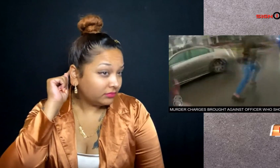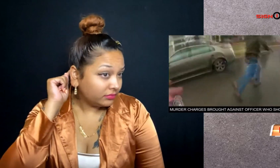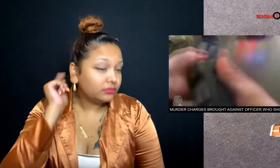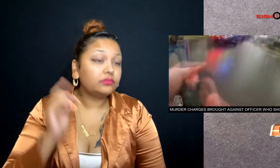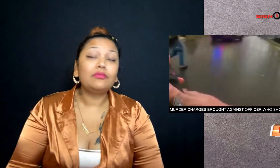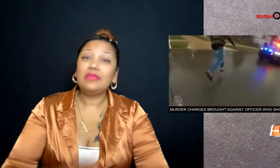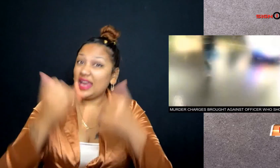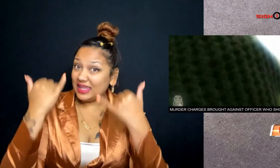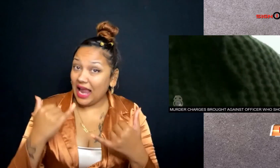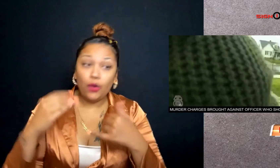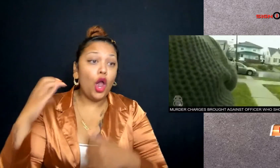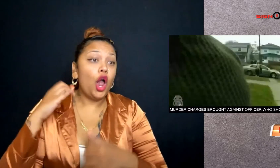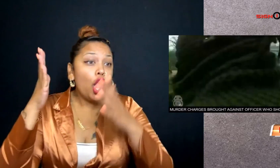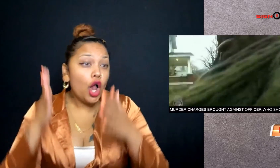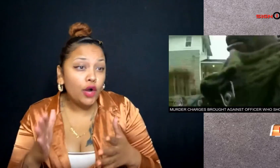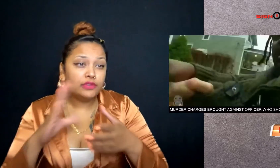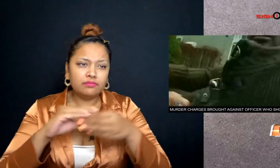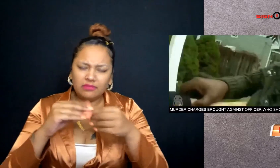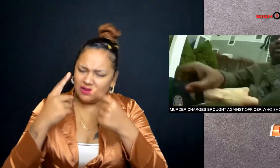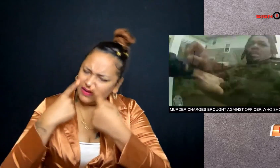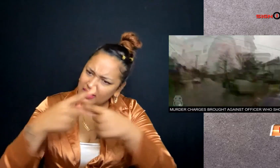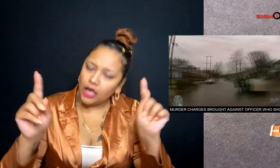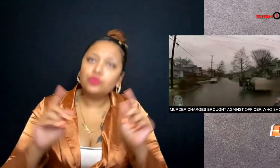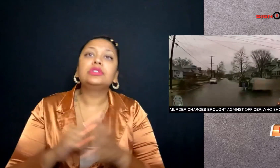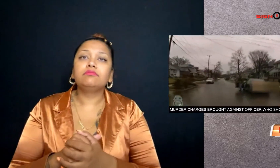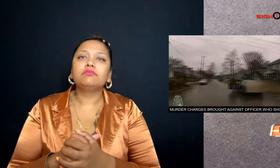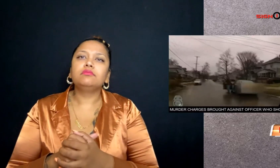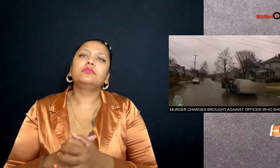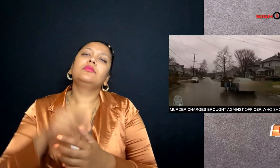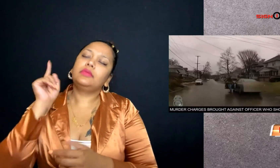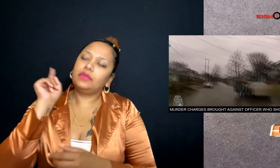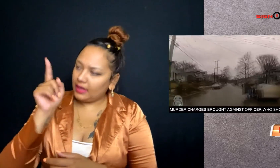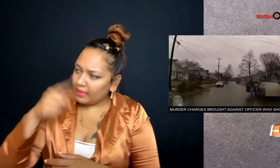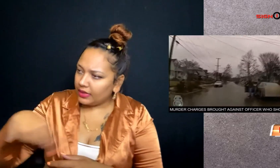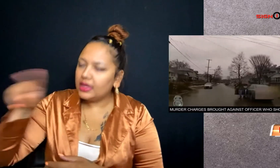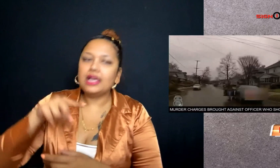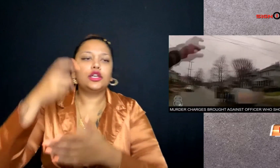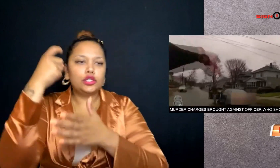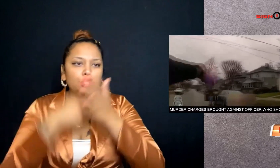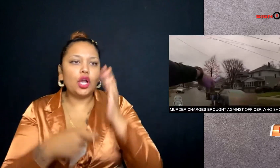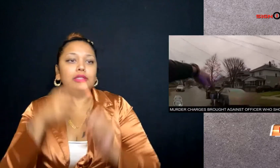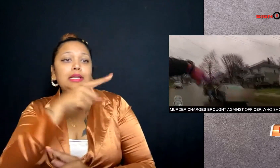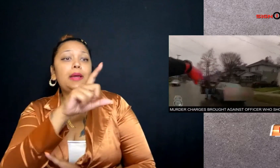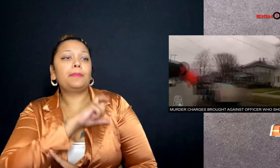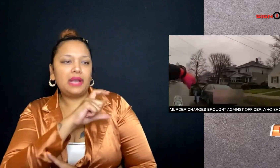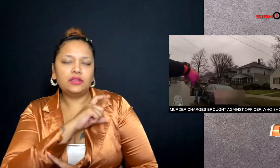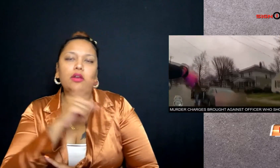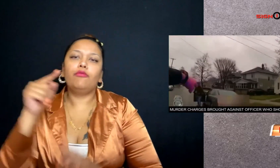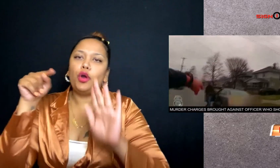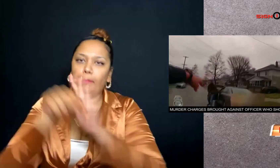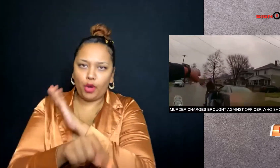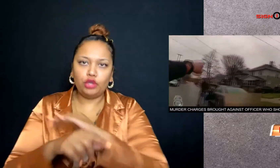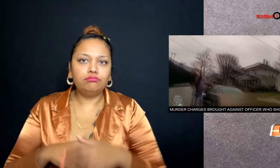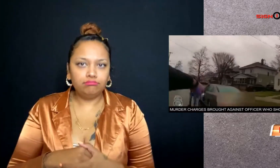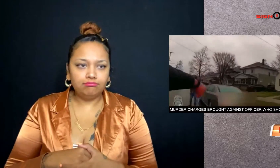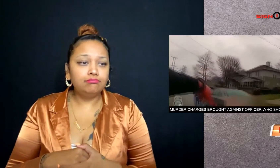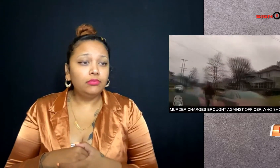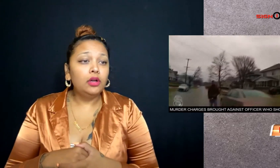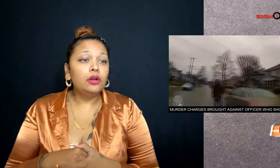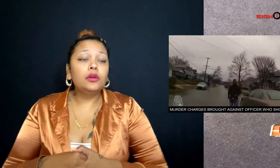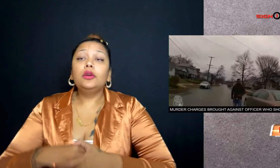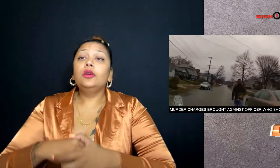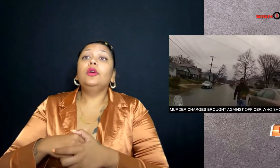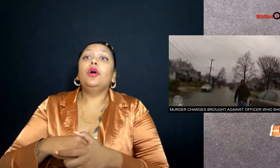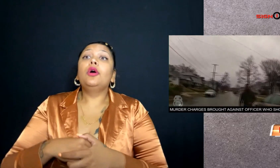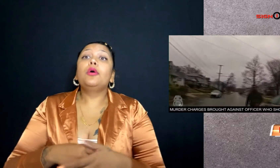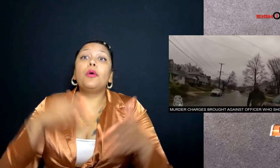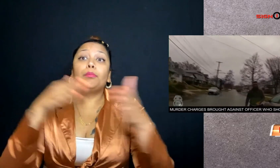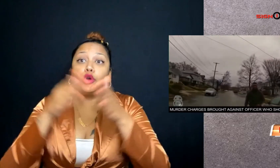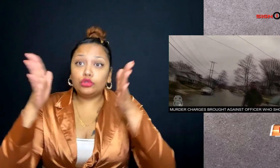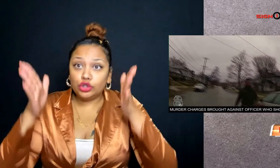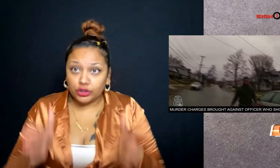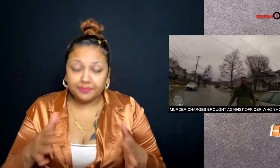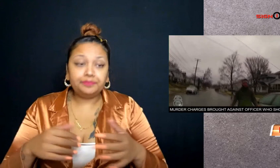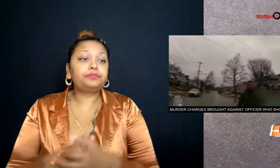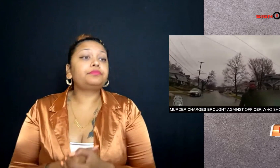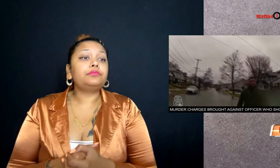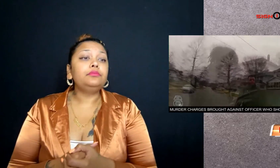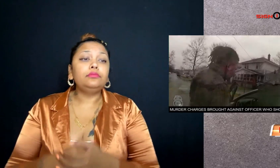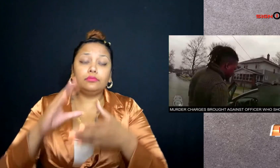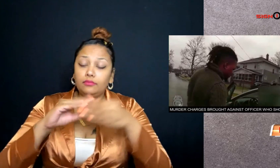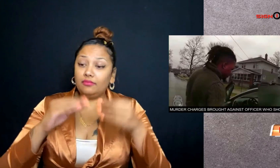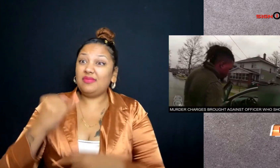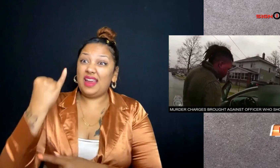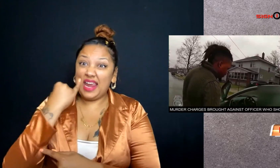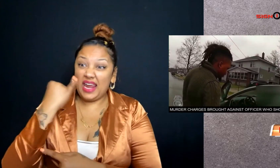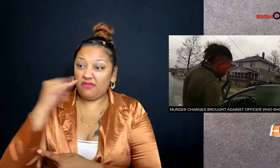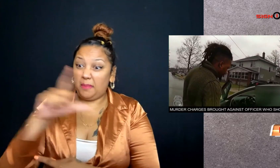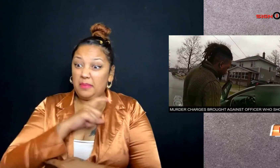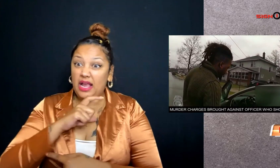of the head now officials have announced they are charging Schurr with murder prosecutors